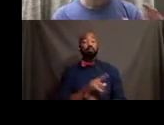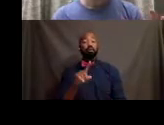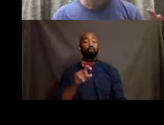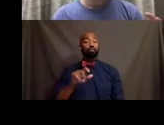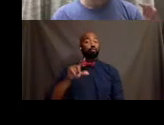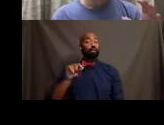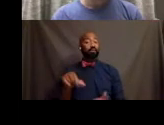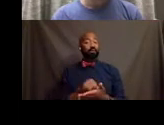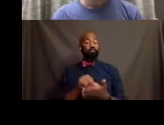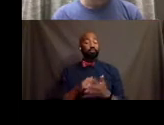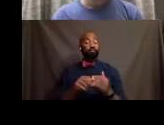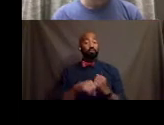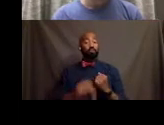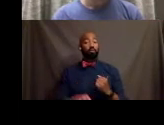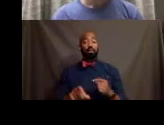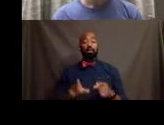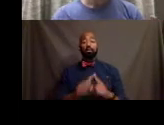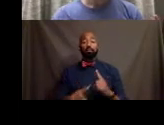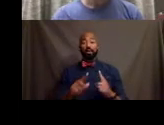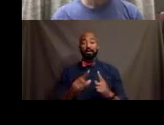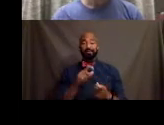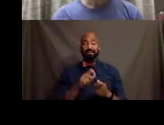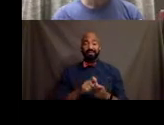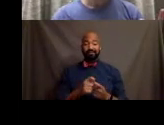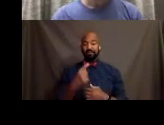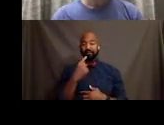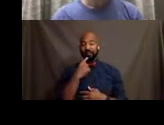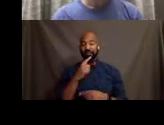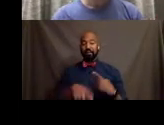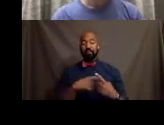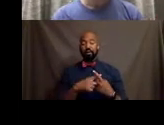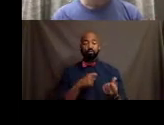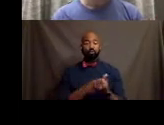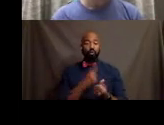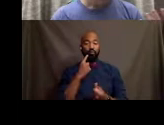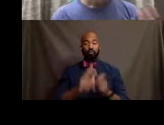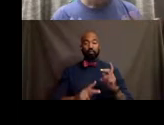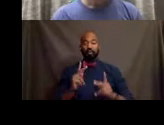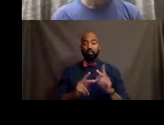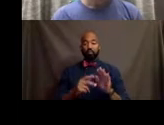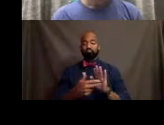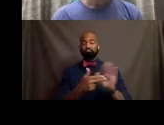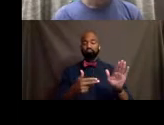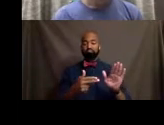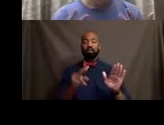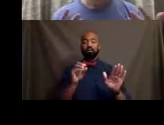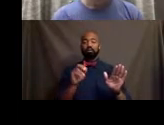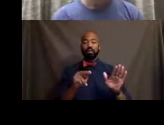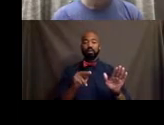'cause I wanted to know what they specifically said about how to support people who identify as nonbinary, they simply said, you just support this